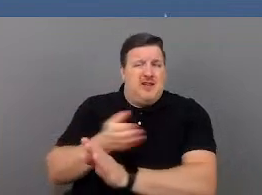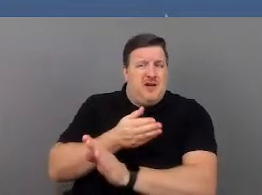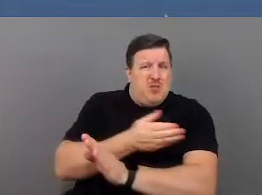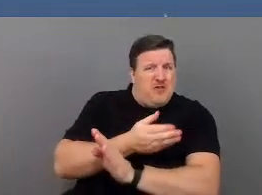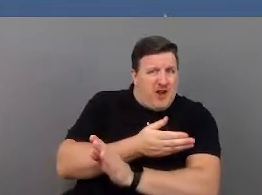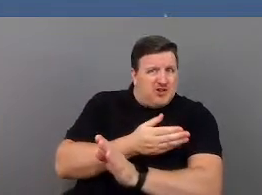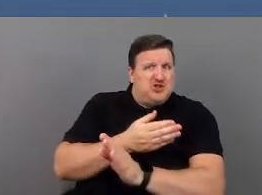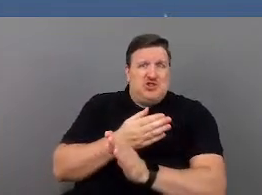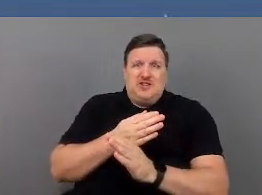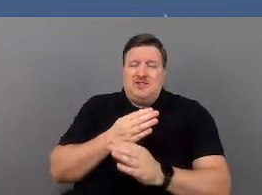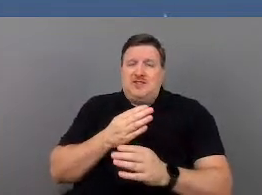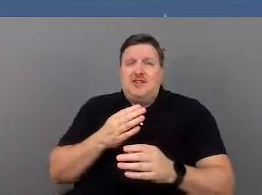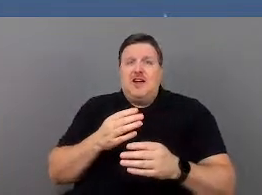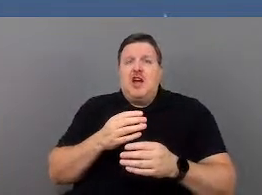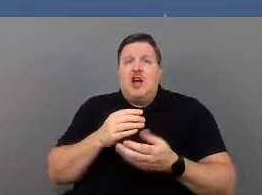ONCE STUDENTS HAVE THE RESOURCES THEY NEED.